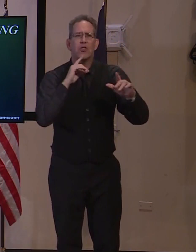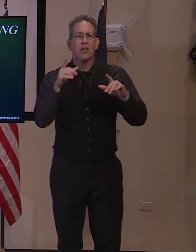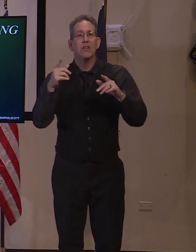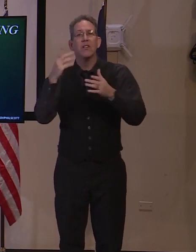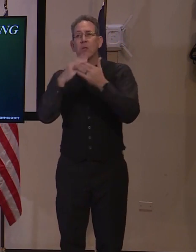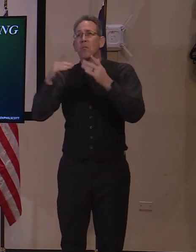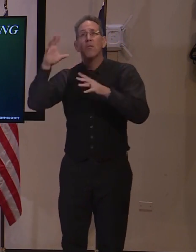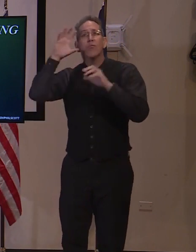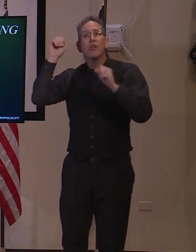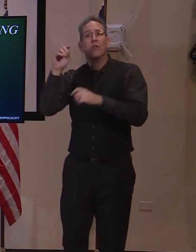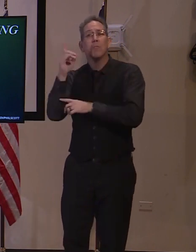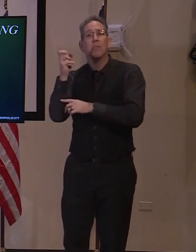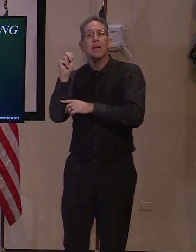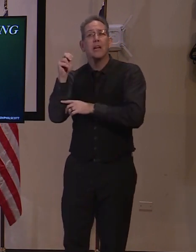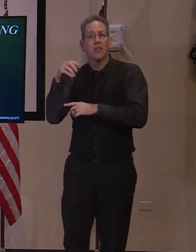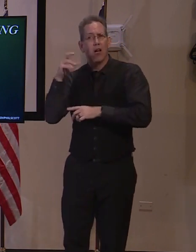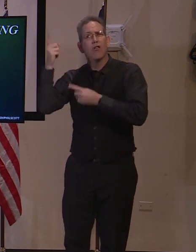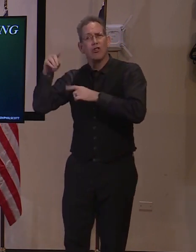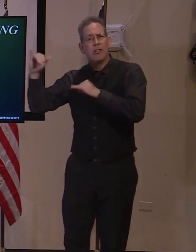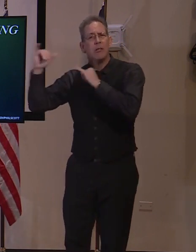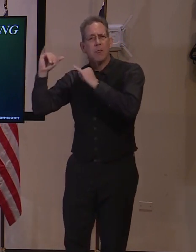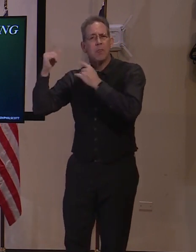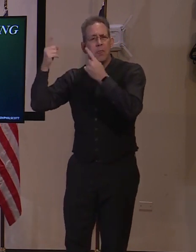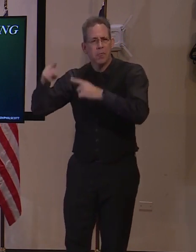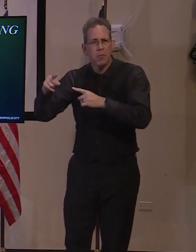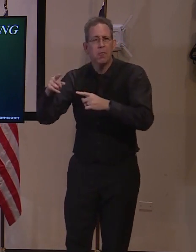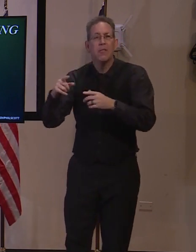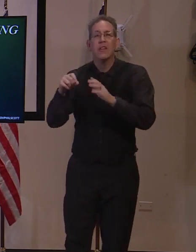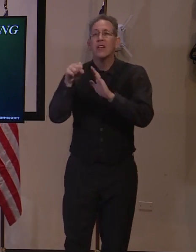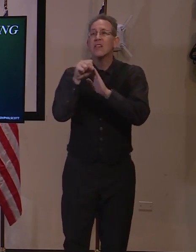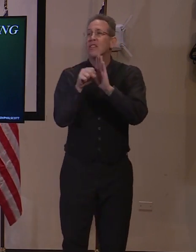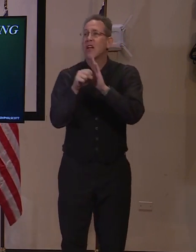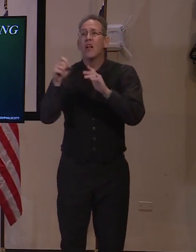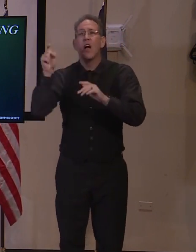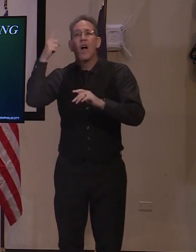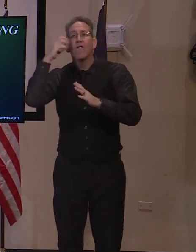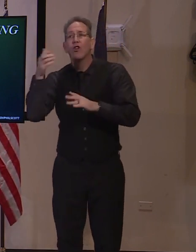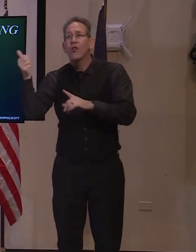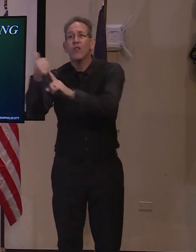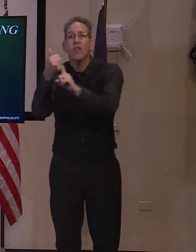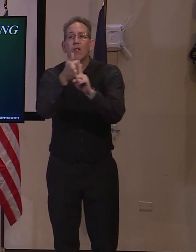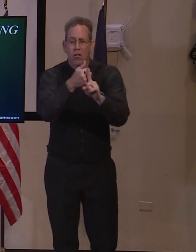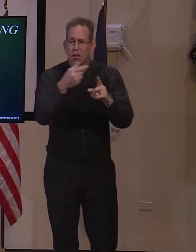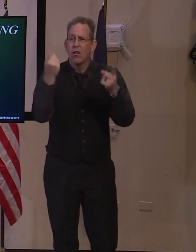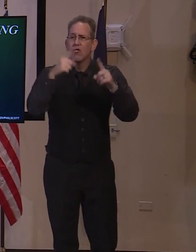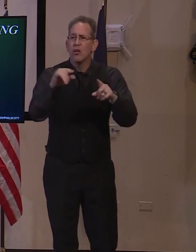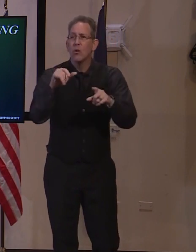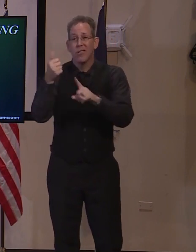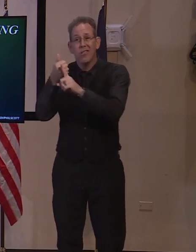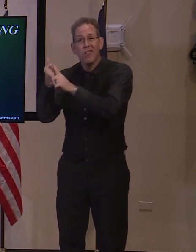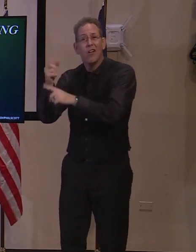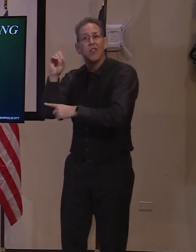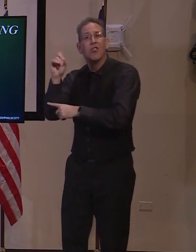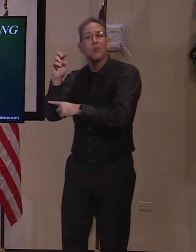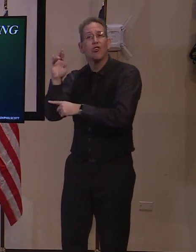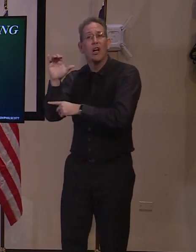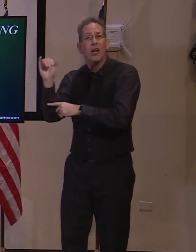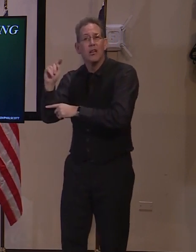But there's another important reason why I'm not going to put broad restrictions back in place. And that's because the vast majority of Vermonters